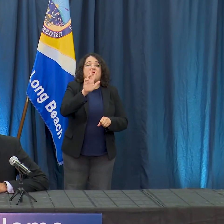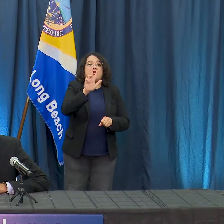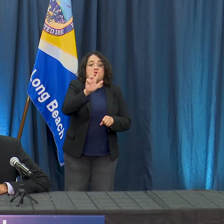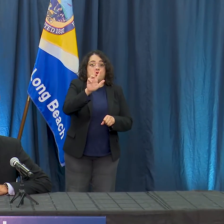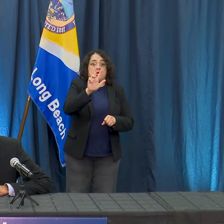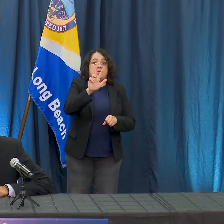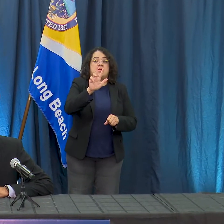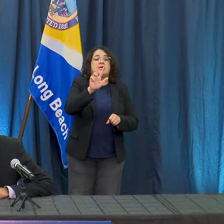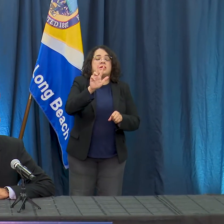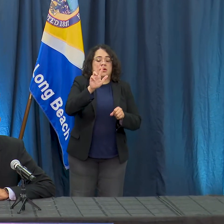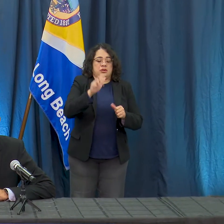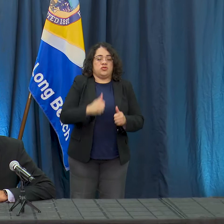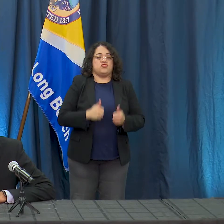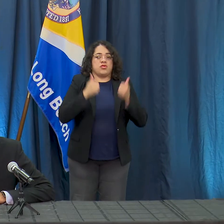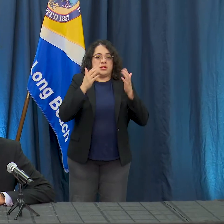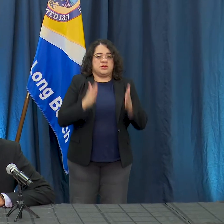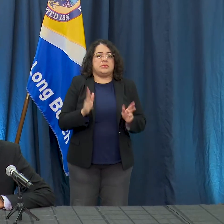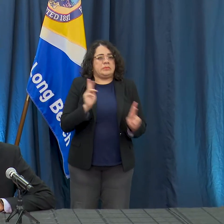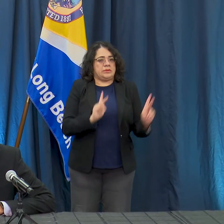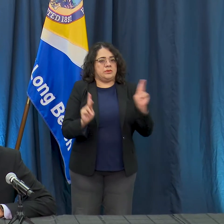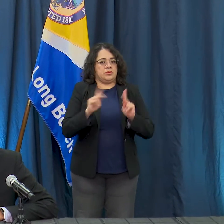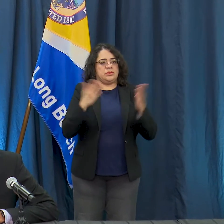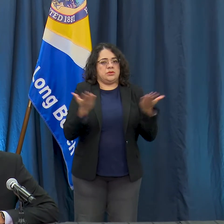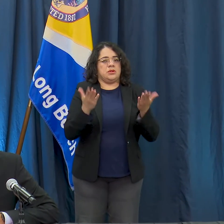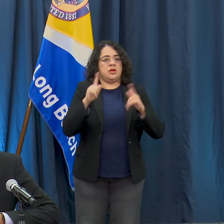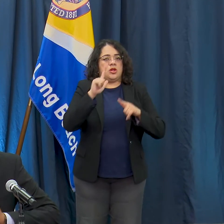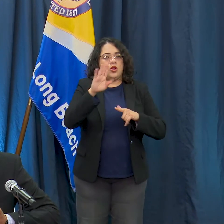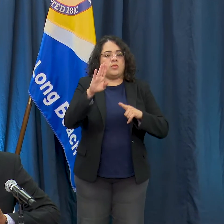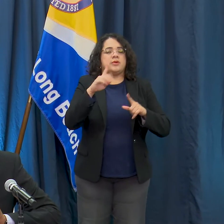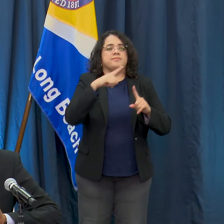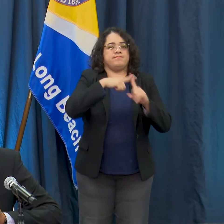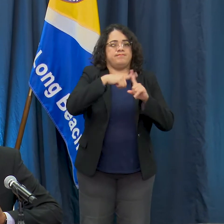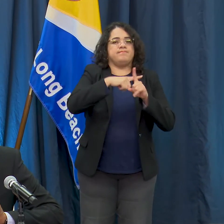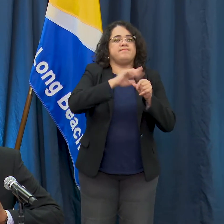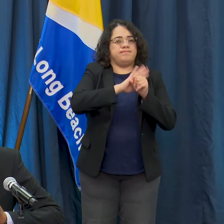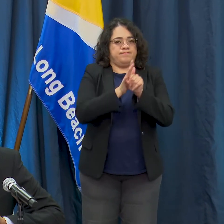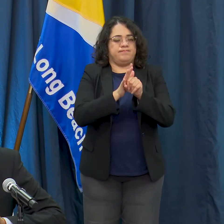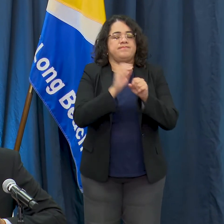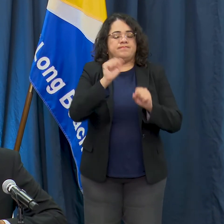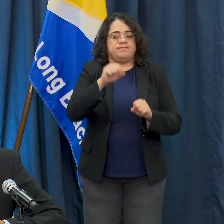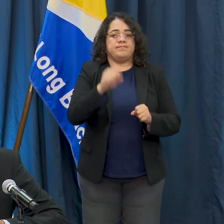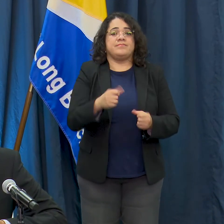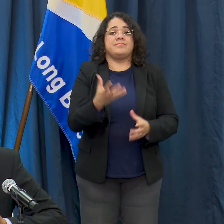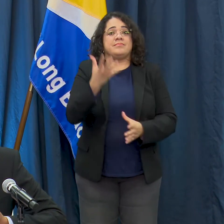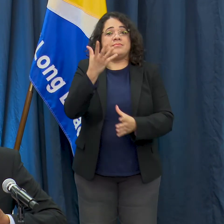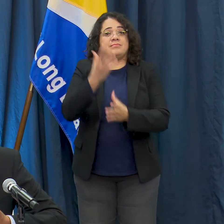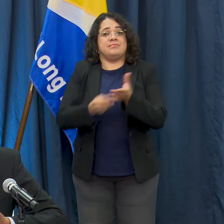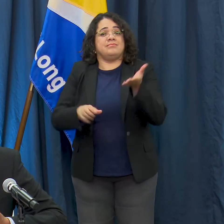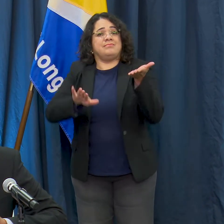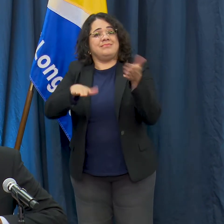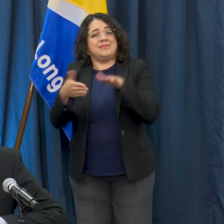positive for for COVID-19. We've lost now 45 Long Beach residents